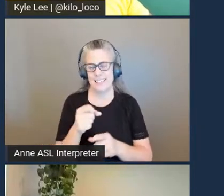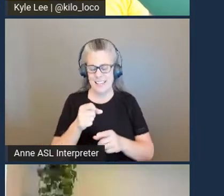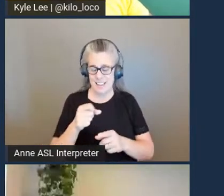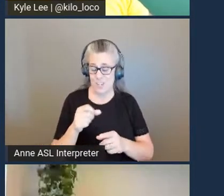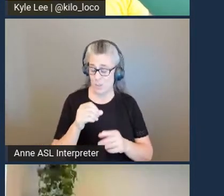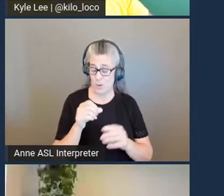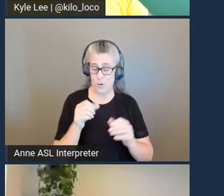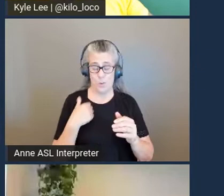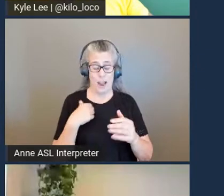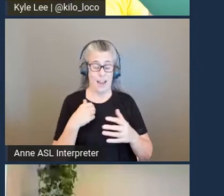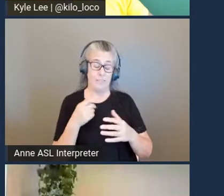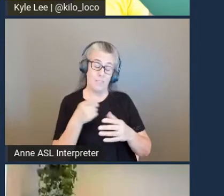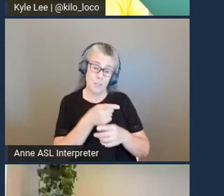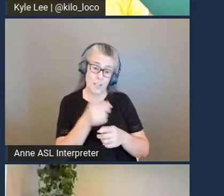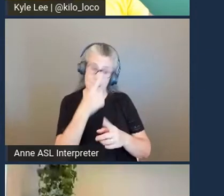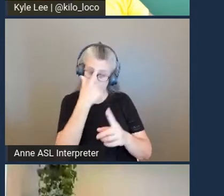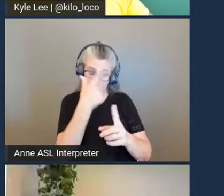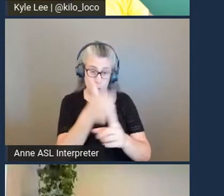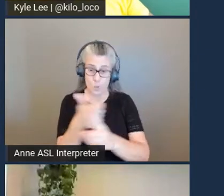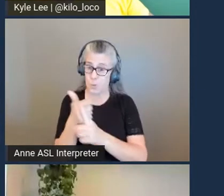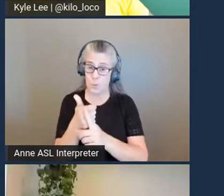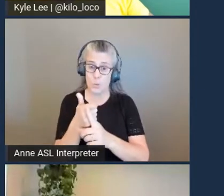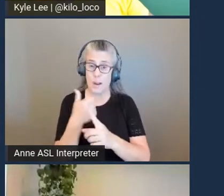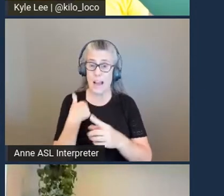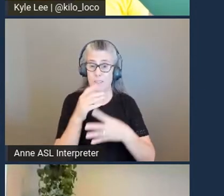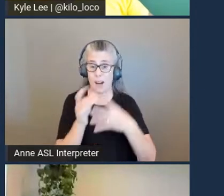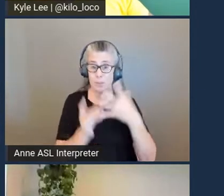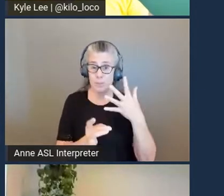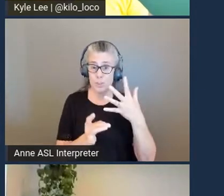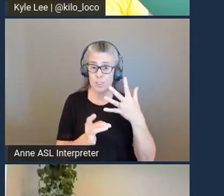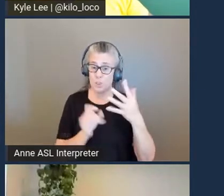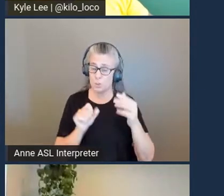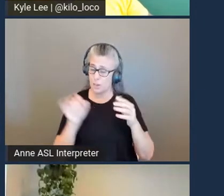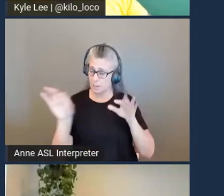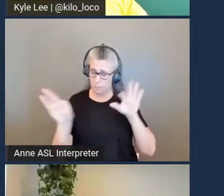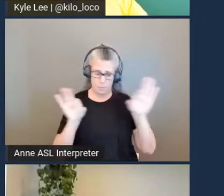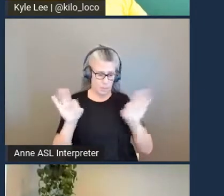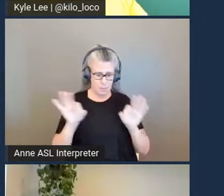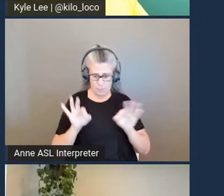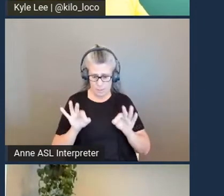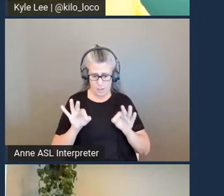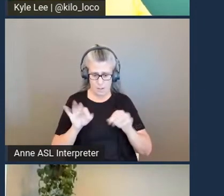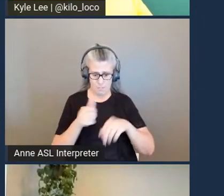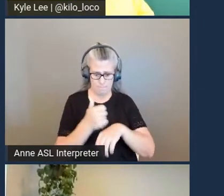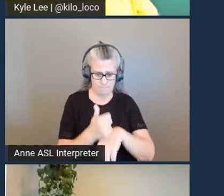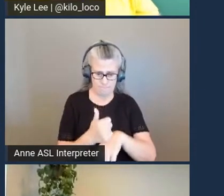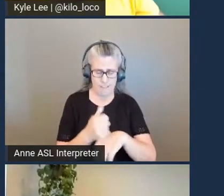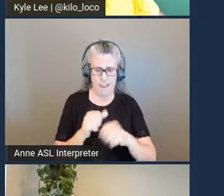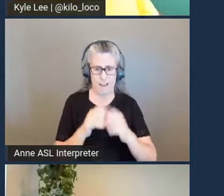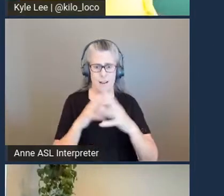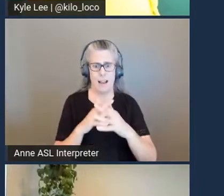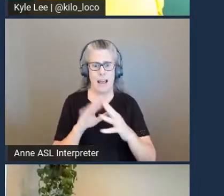Yeah. - Here are my trade-off and what works best for my application. Yeah exactly thank you. Before you continue, I just wanna welcome